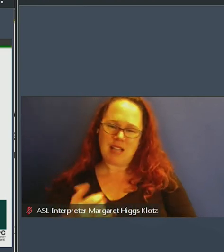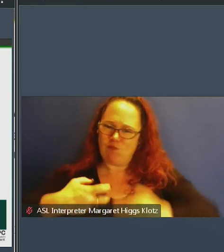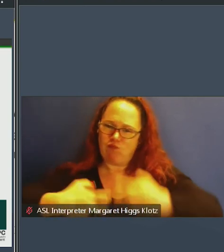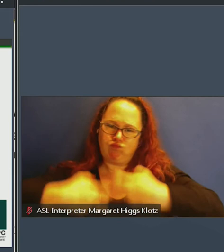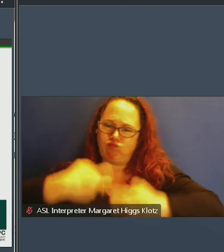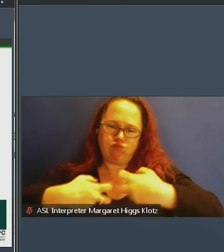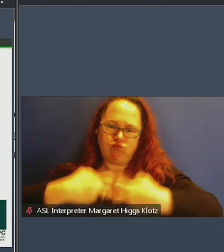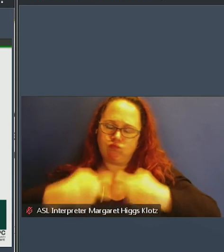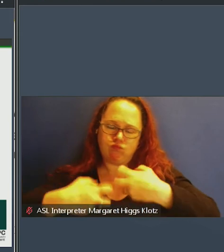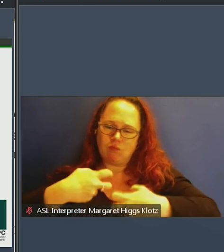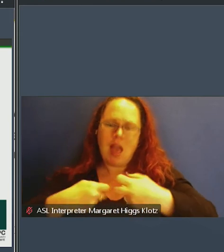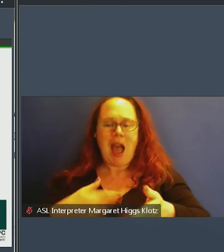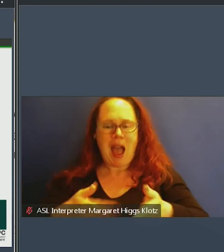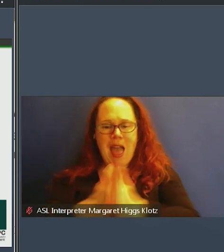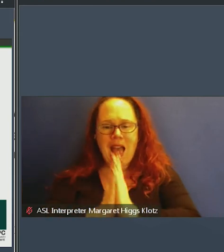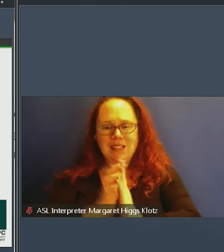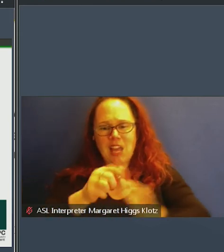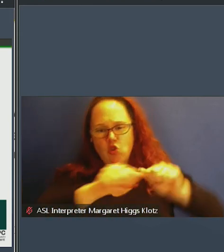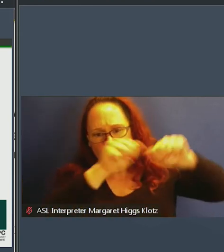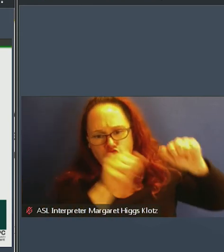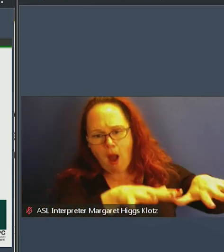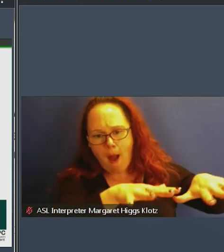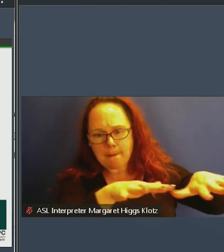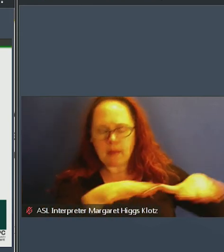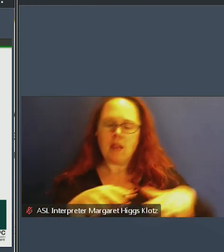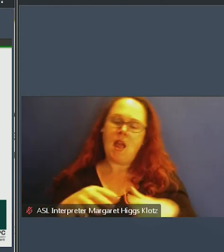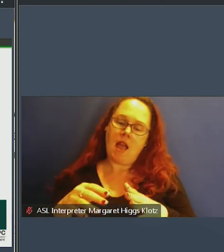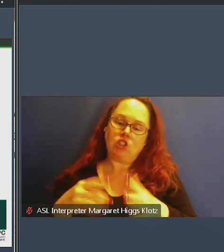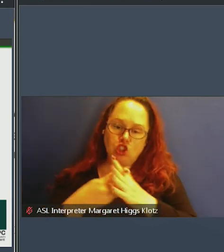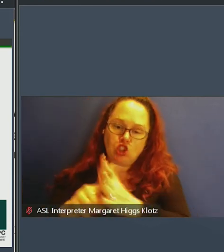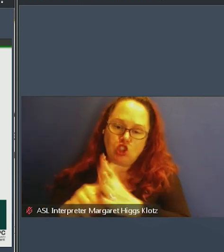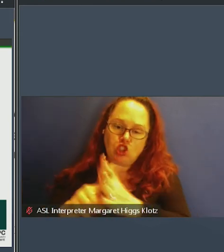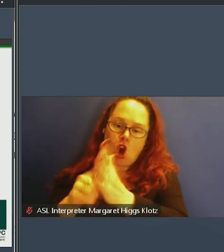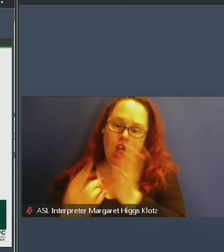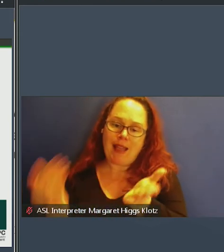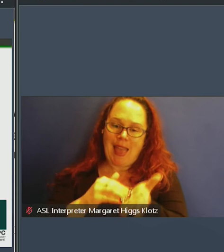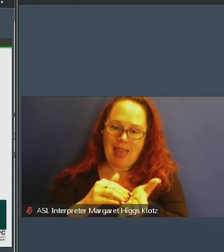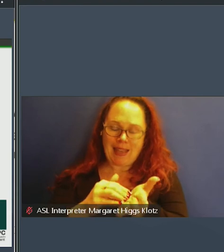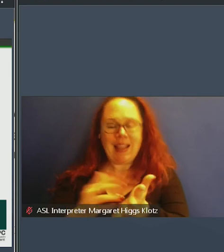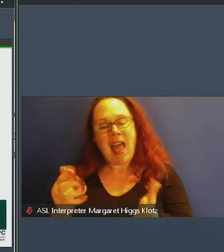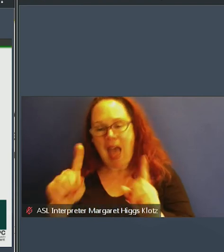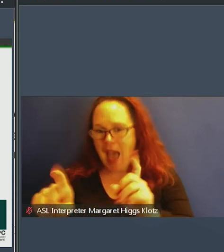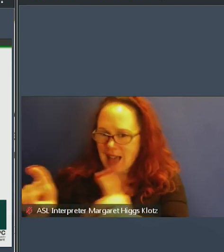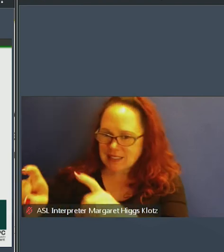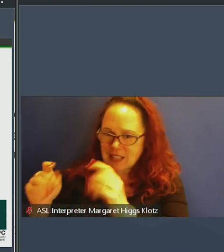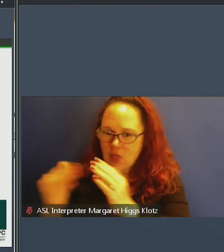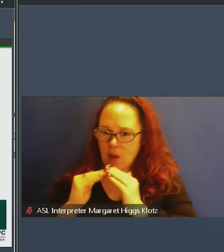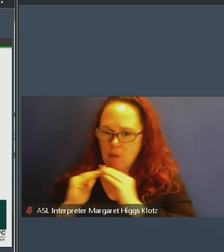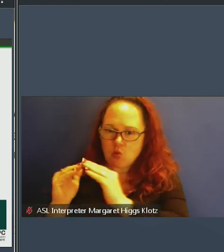did you guys start the project over from step one to get everybody's input the public? And I would also ask that County,